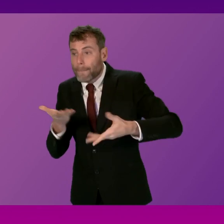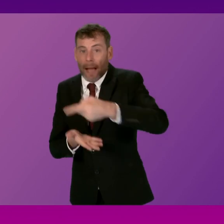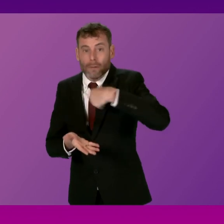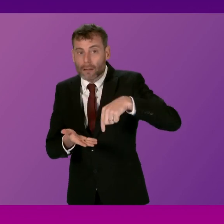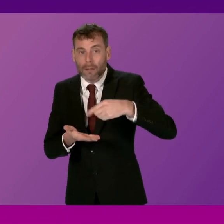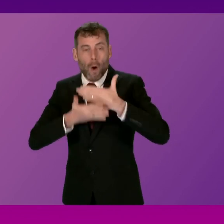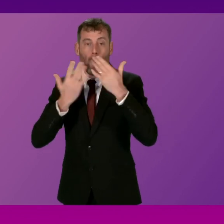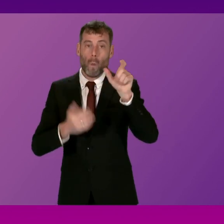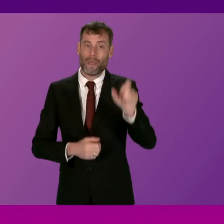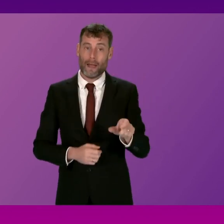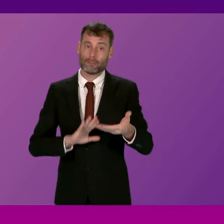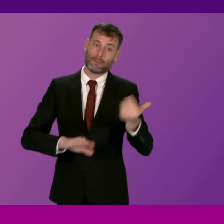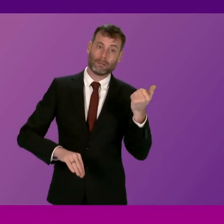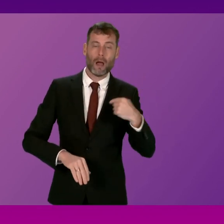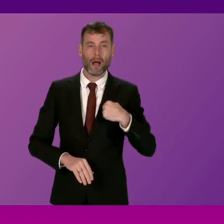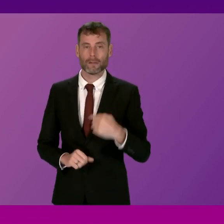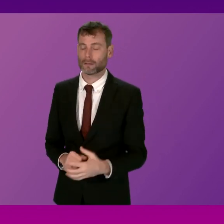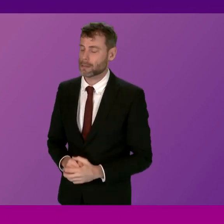our fight. There will be nothing about us without us.